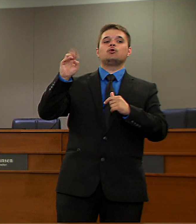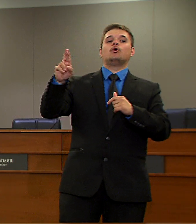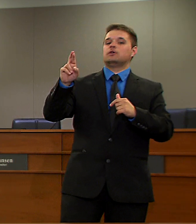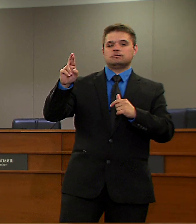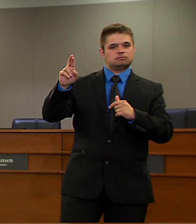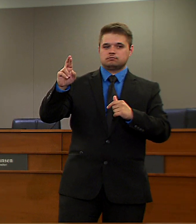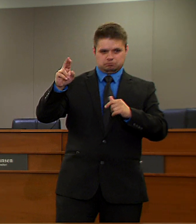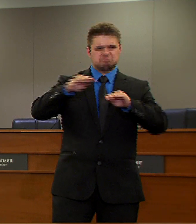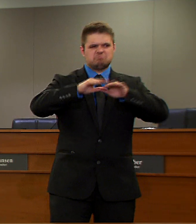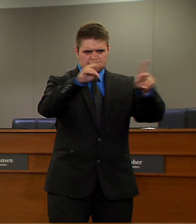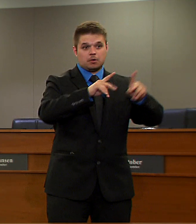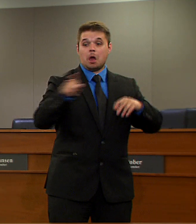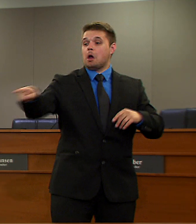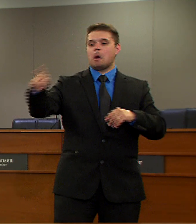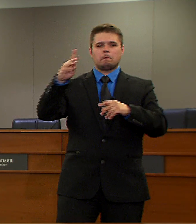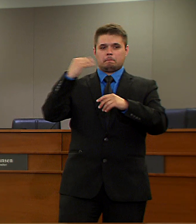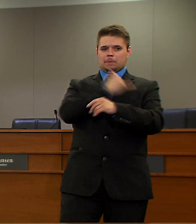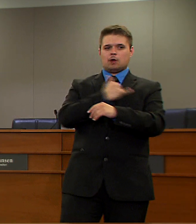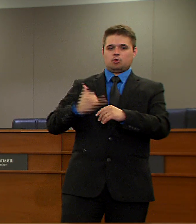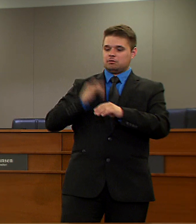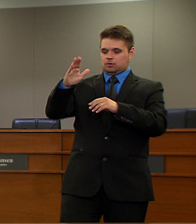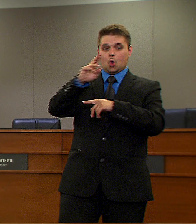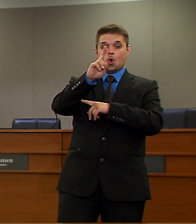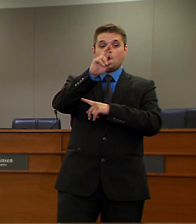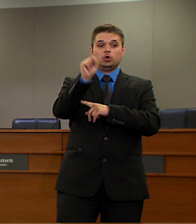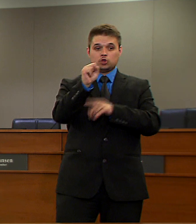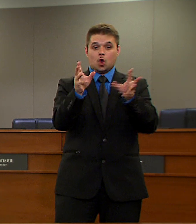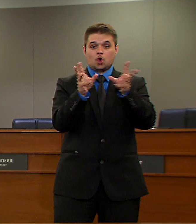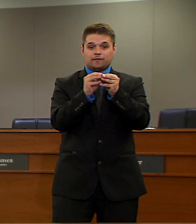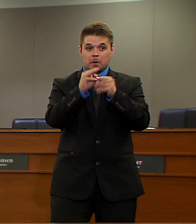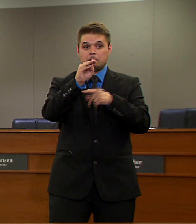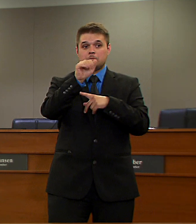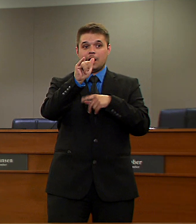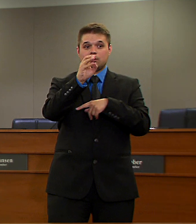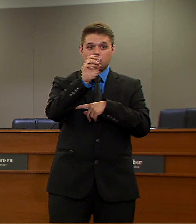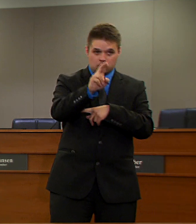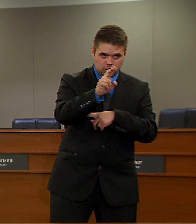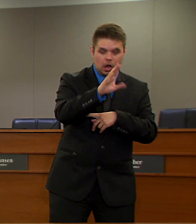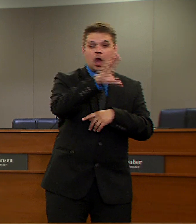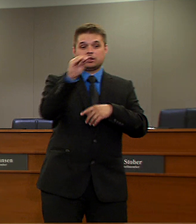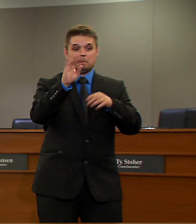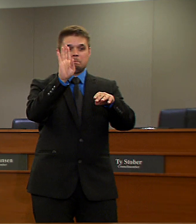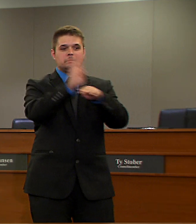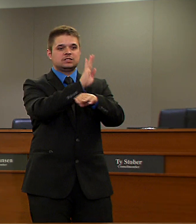company called Bella Canvas. And through this exciting initiative, they're donating